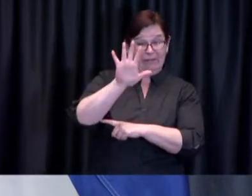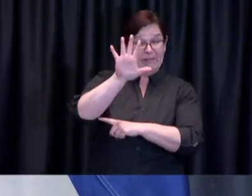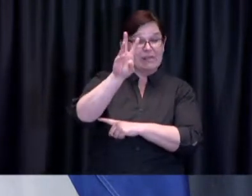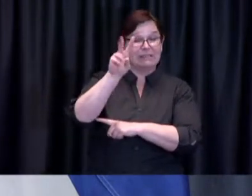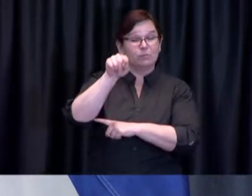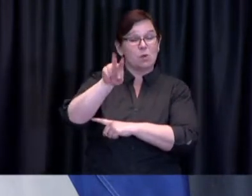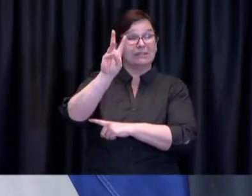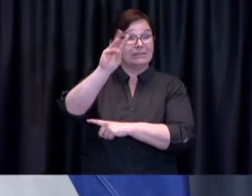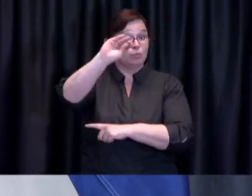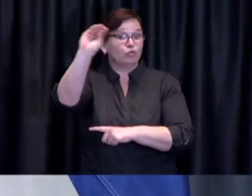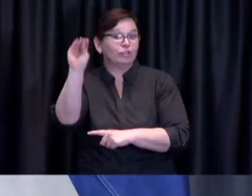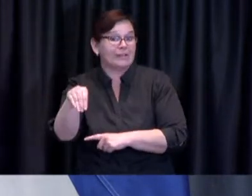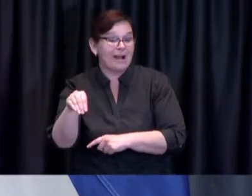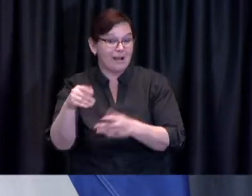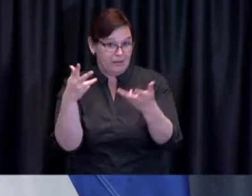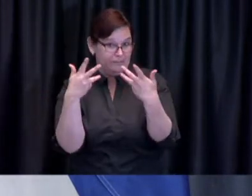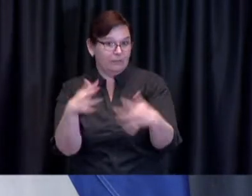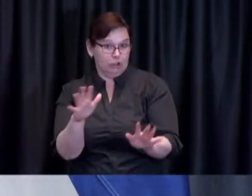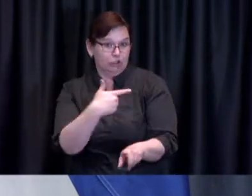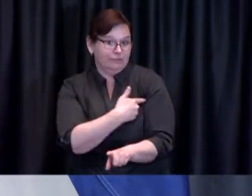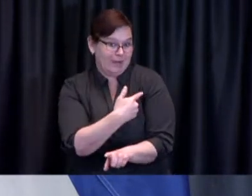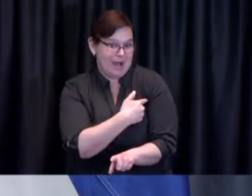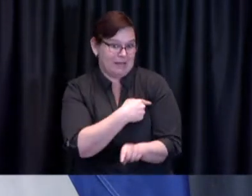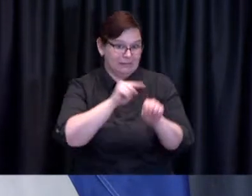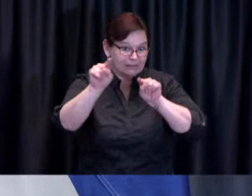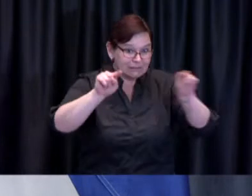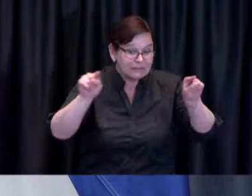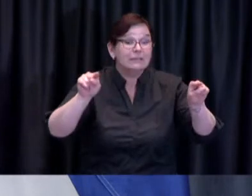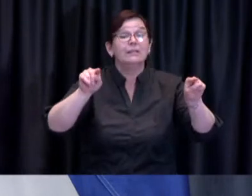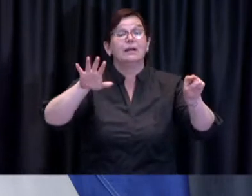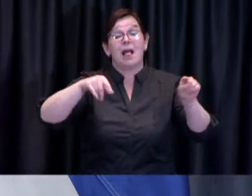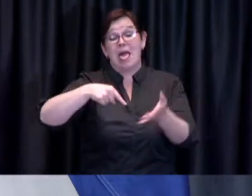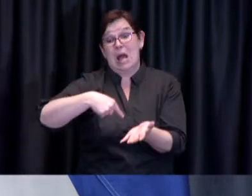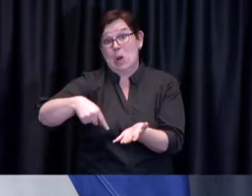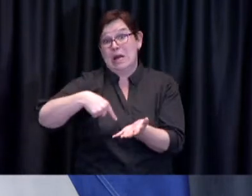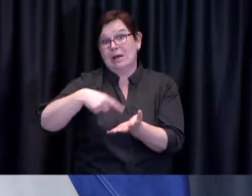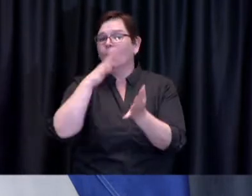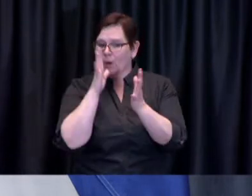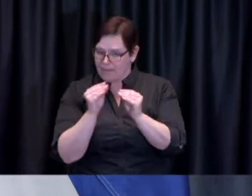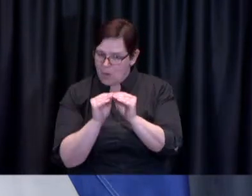this week we're expanding the sprint strategy to seven new postal codes including four in